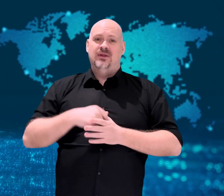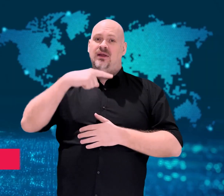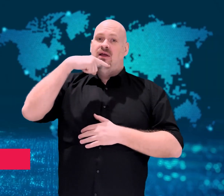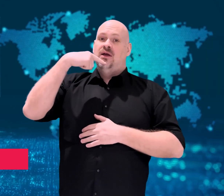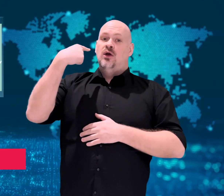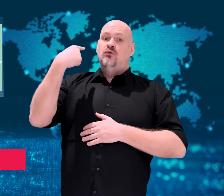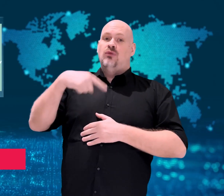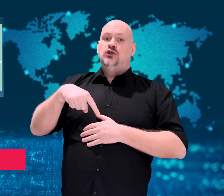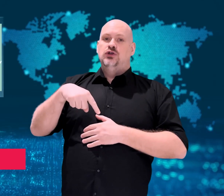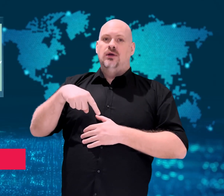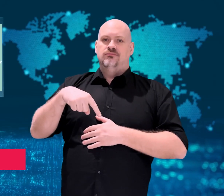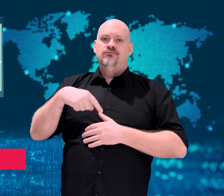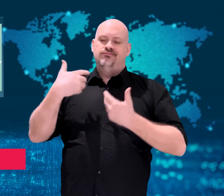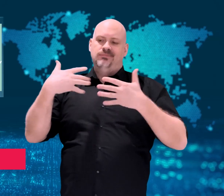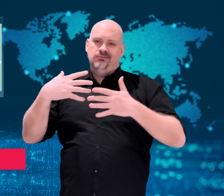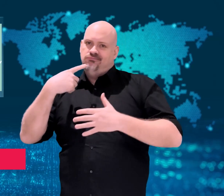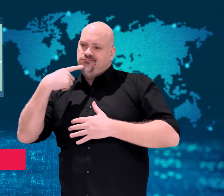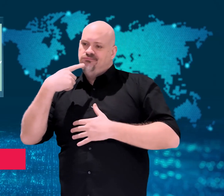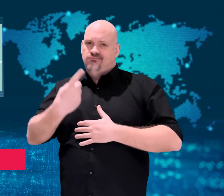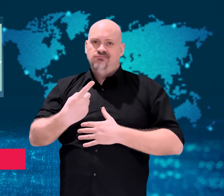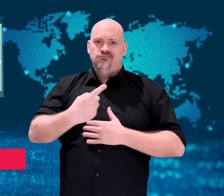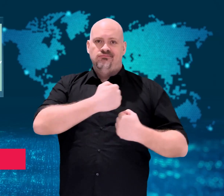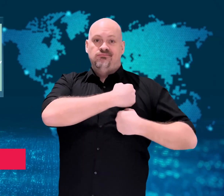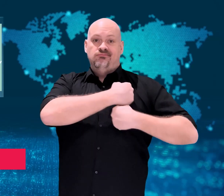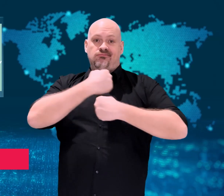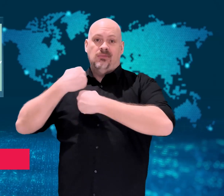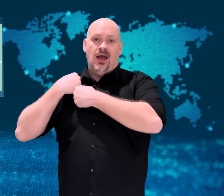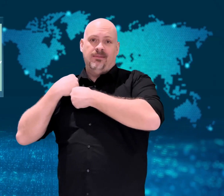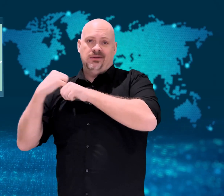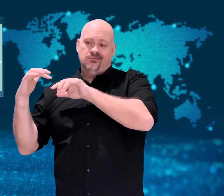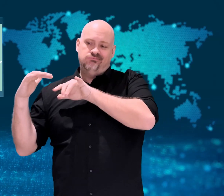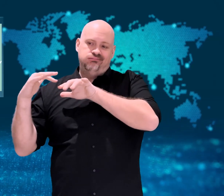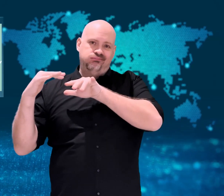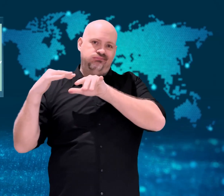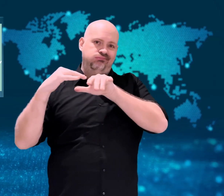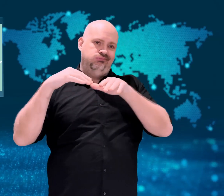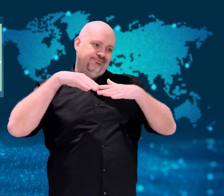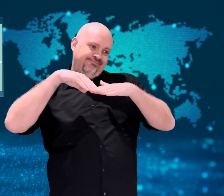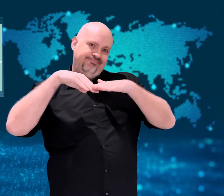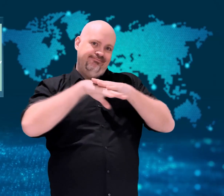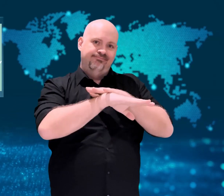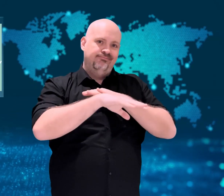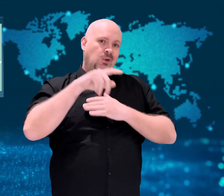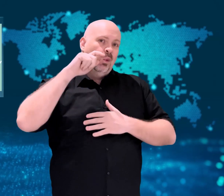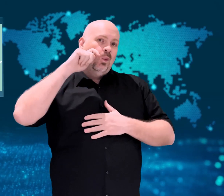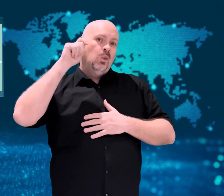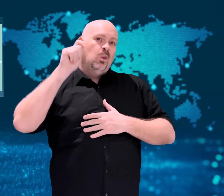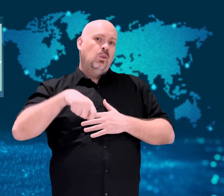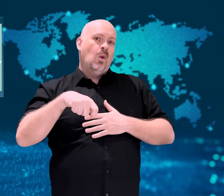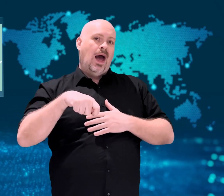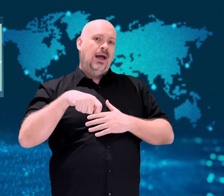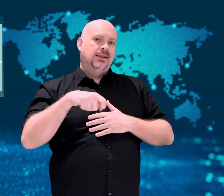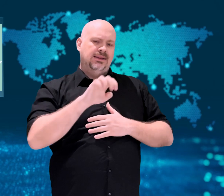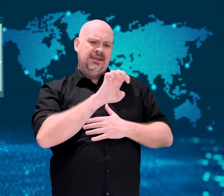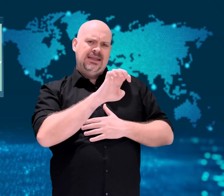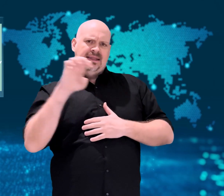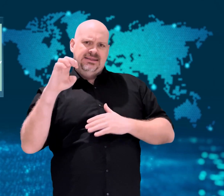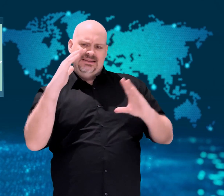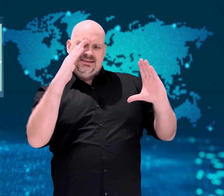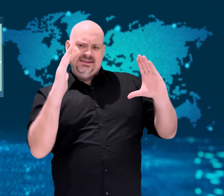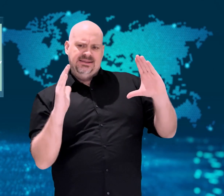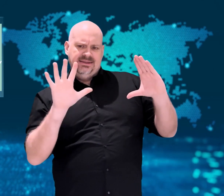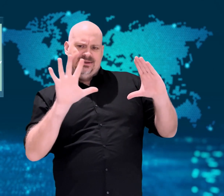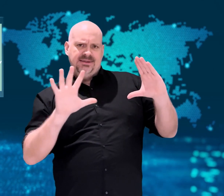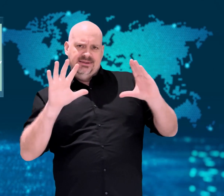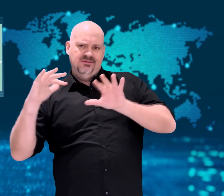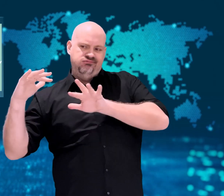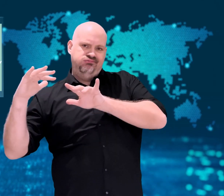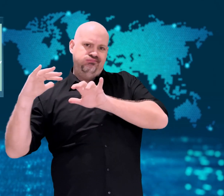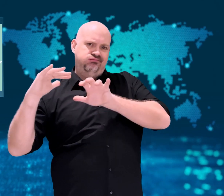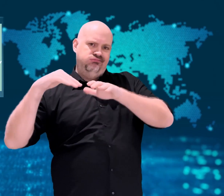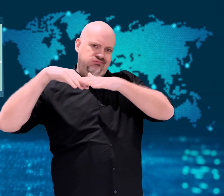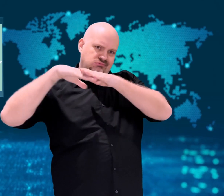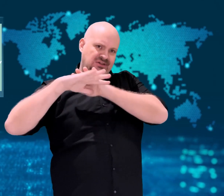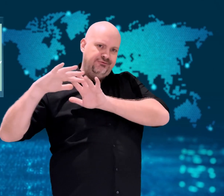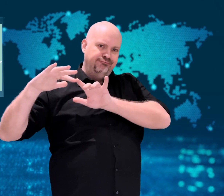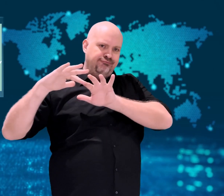[Gavin]: Russia has ordered troops into eastern portions of Ukraine.